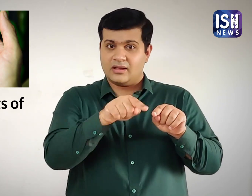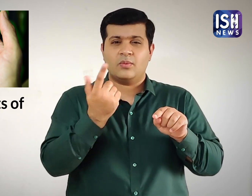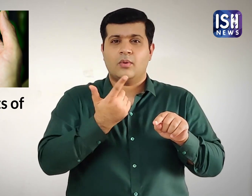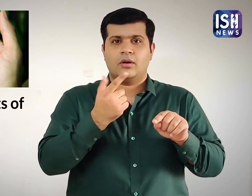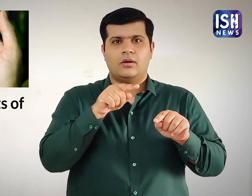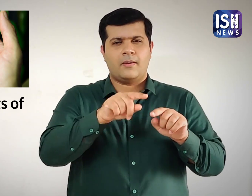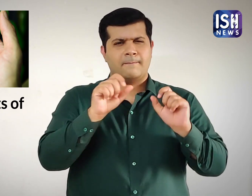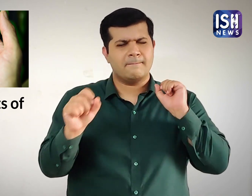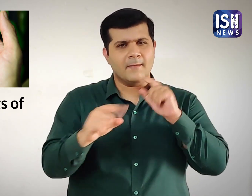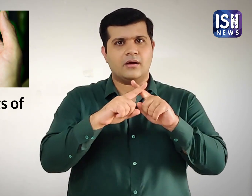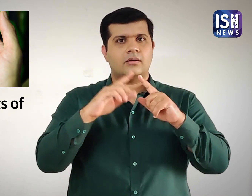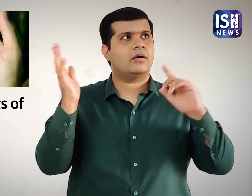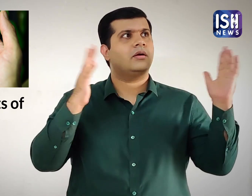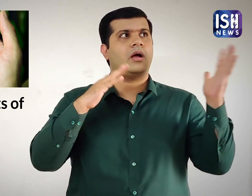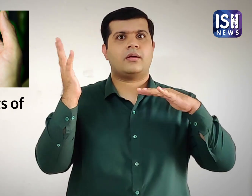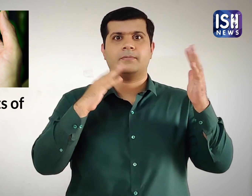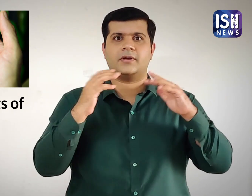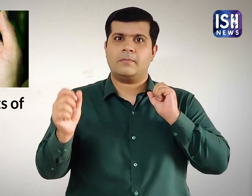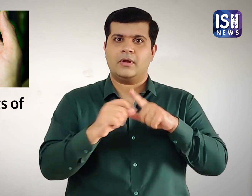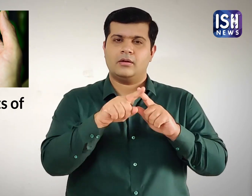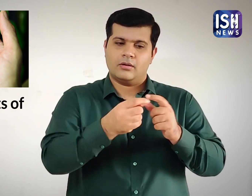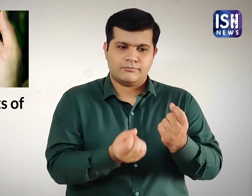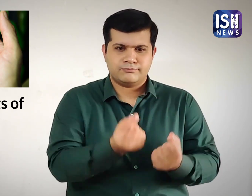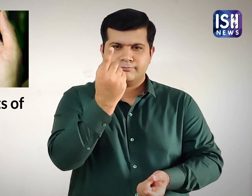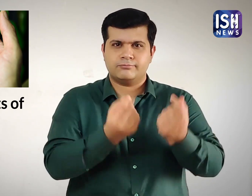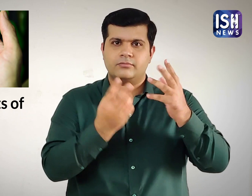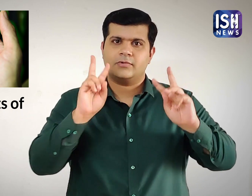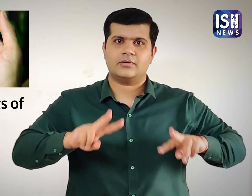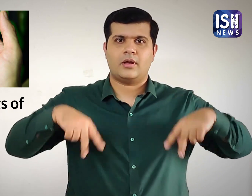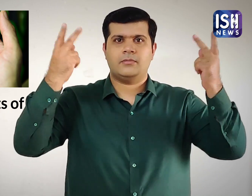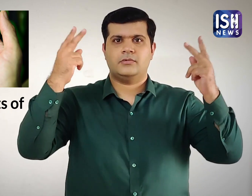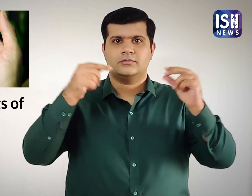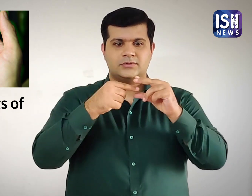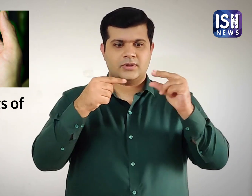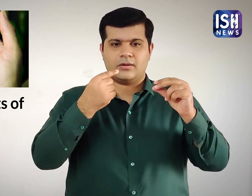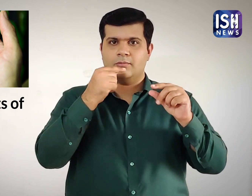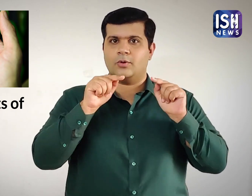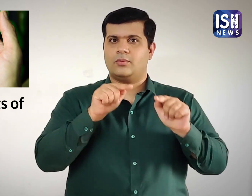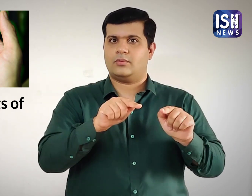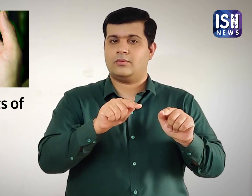This is because the climate is ideal there.